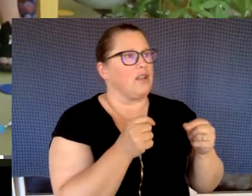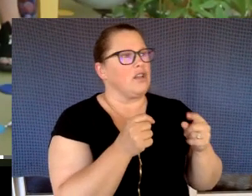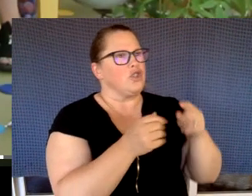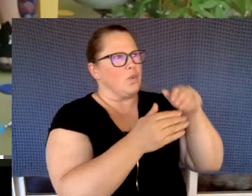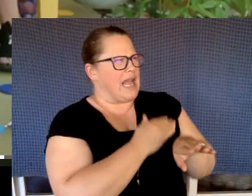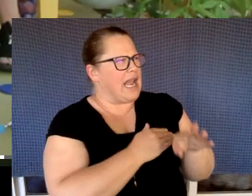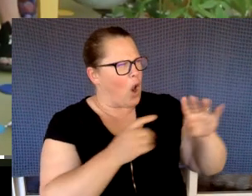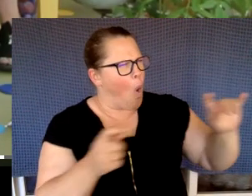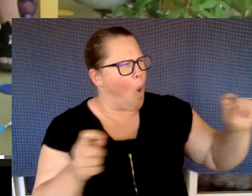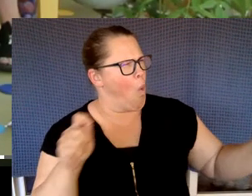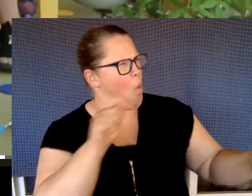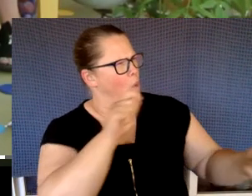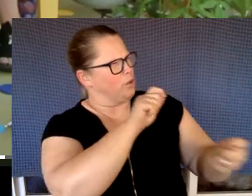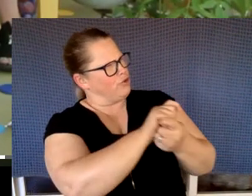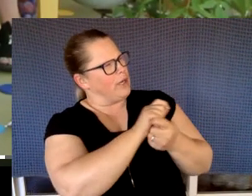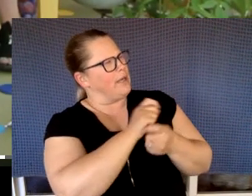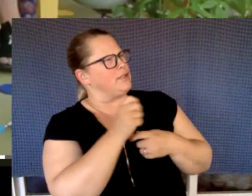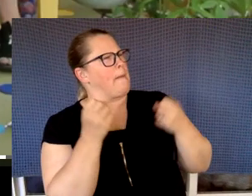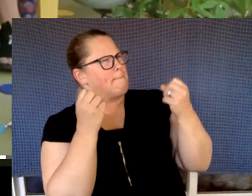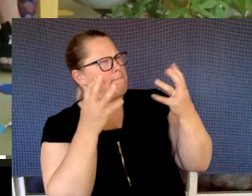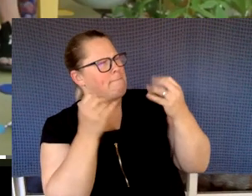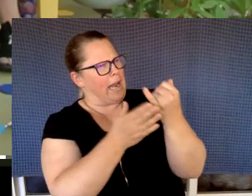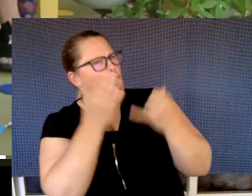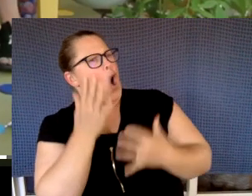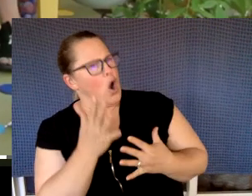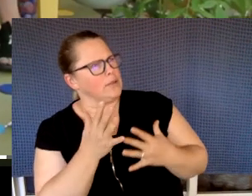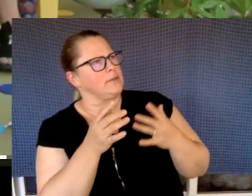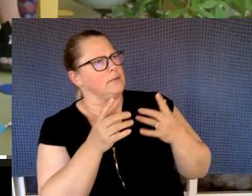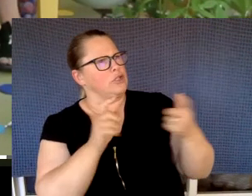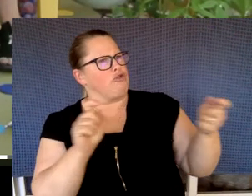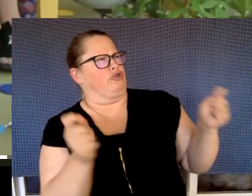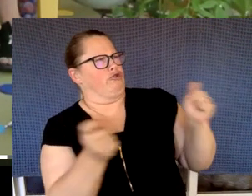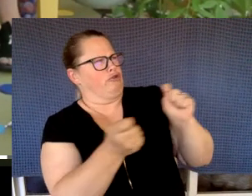challenging the old traditional styles as Yayoi had been doing